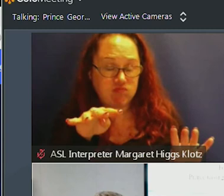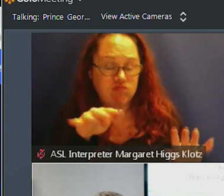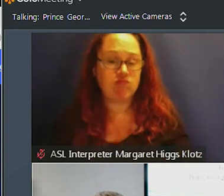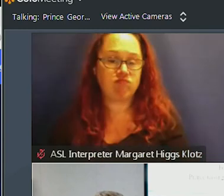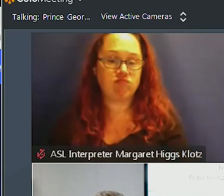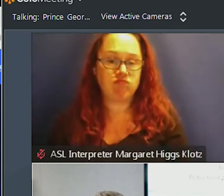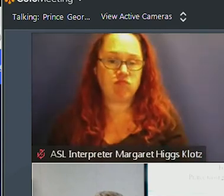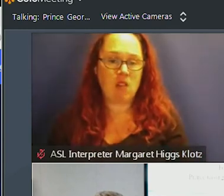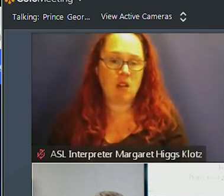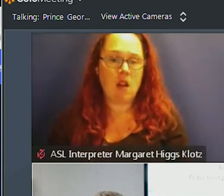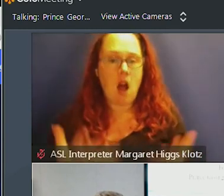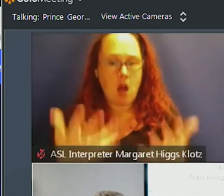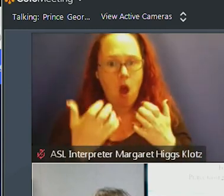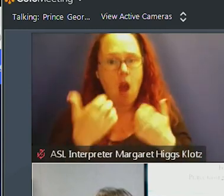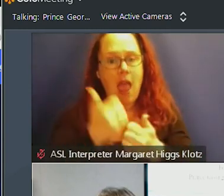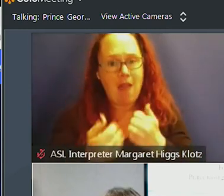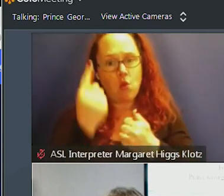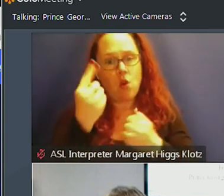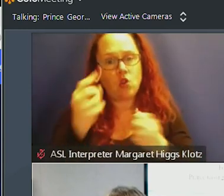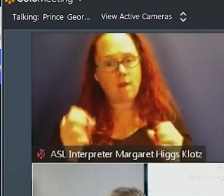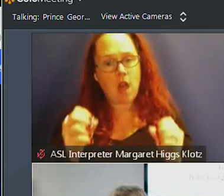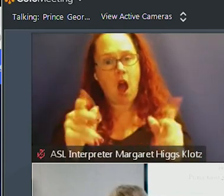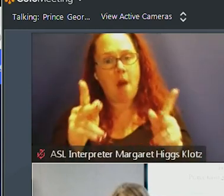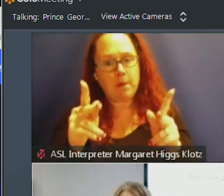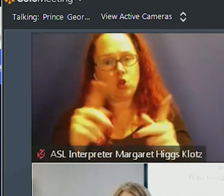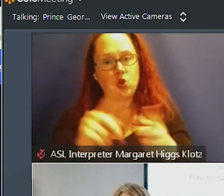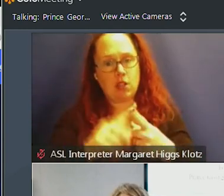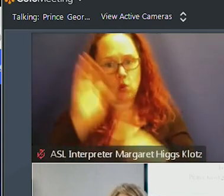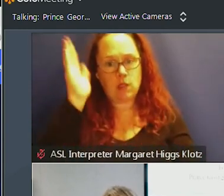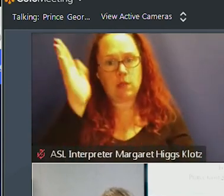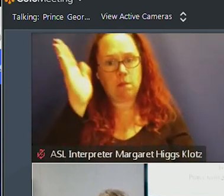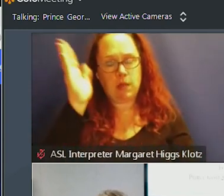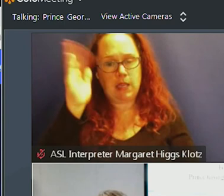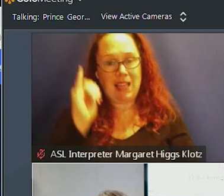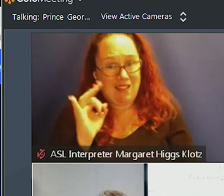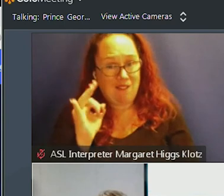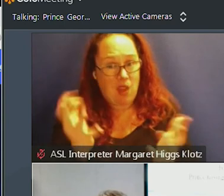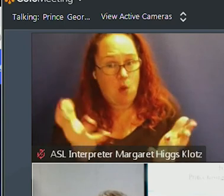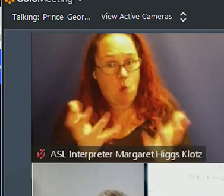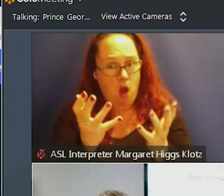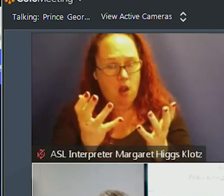everyone to have the opportunity to address some of the concerns that were already raised. So how about we take like two minute break, Mr.